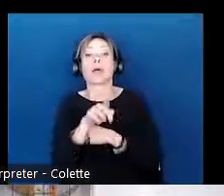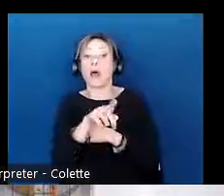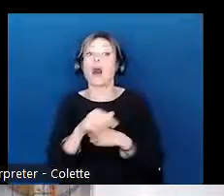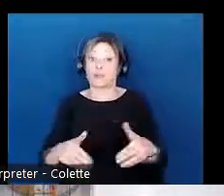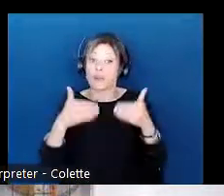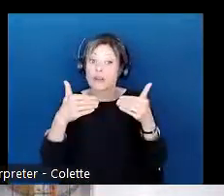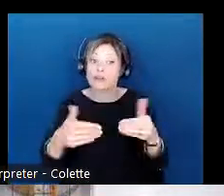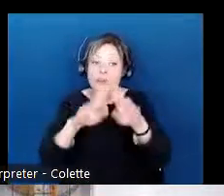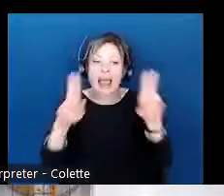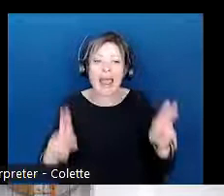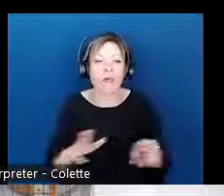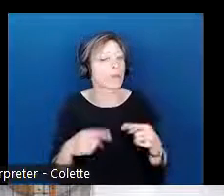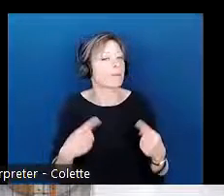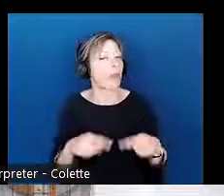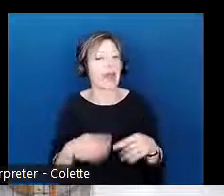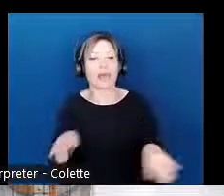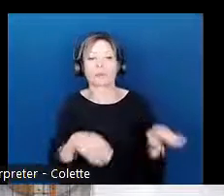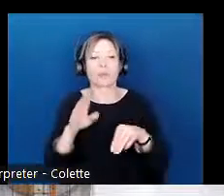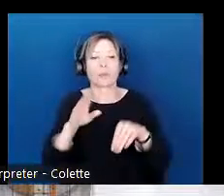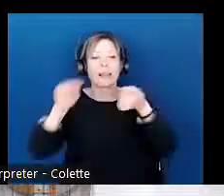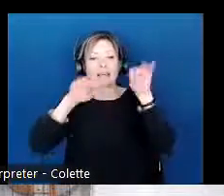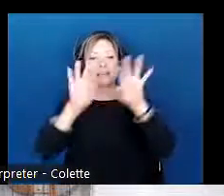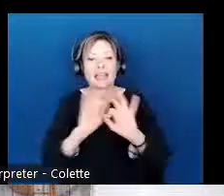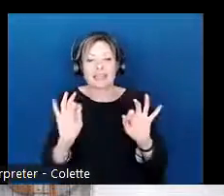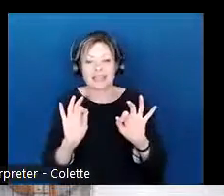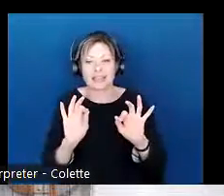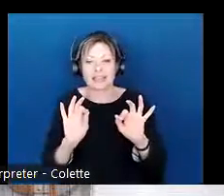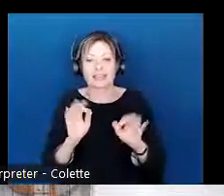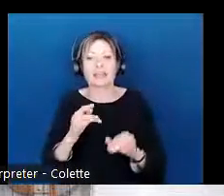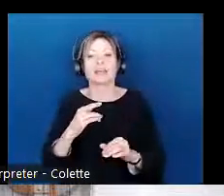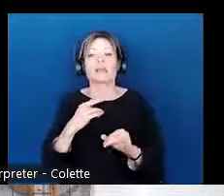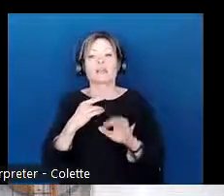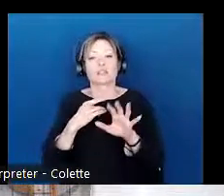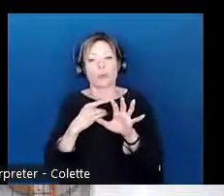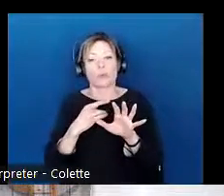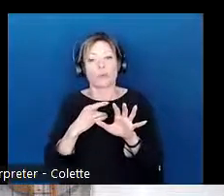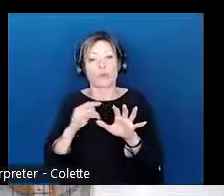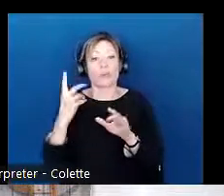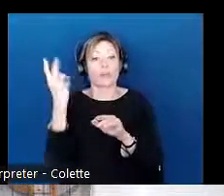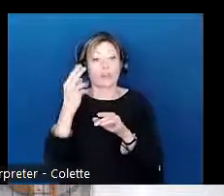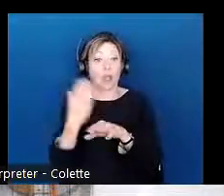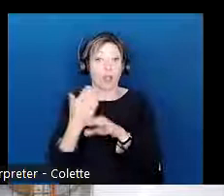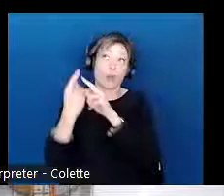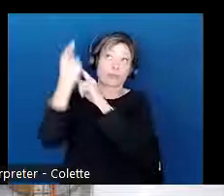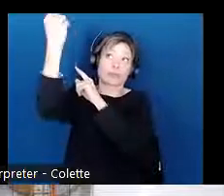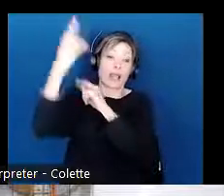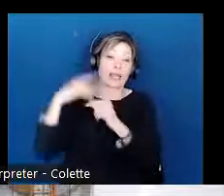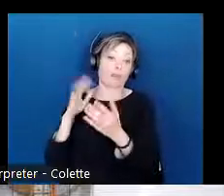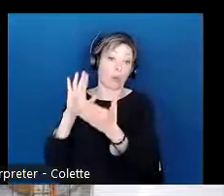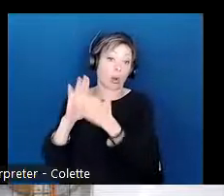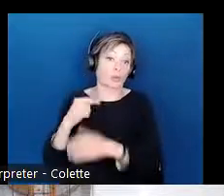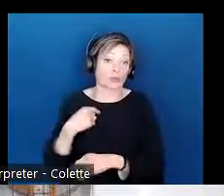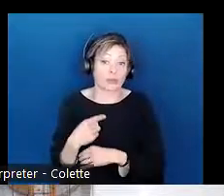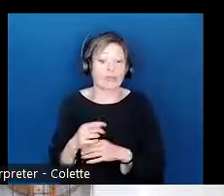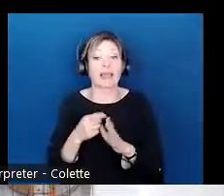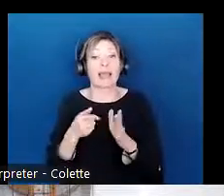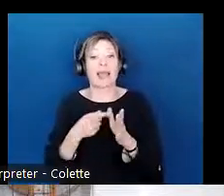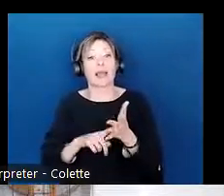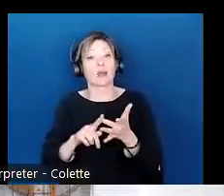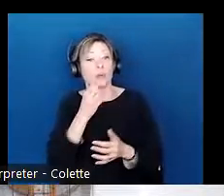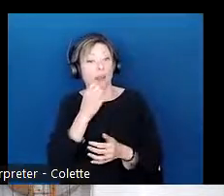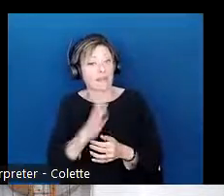I live underneath pitch Hill and Hombry Hill. Lovely yeah we're very lucky there's actually